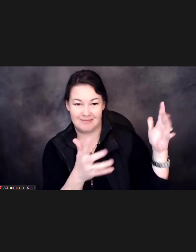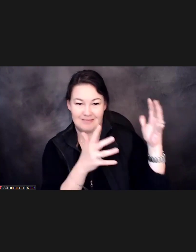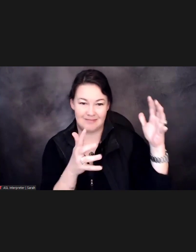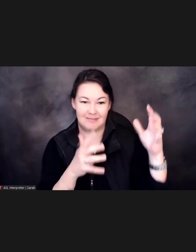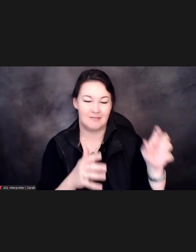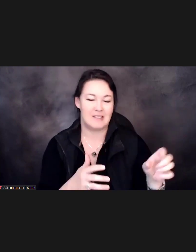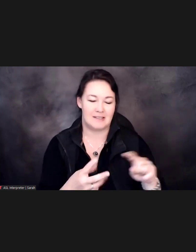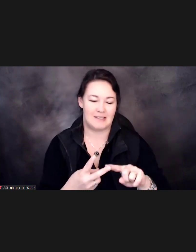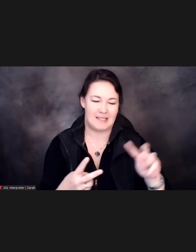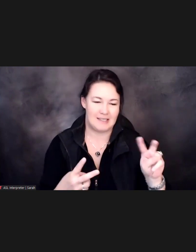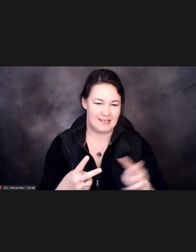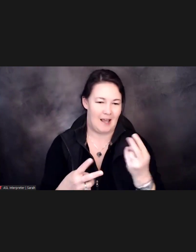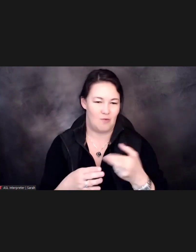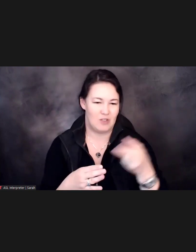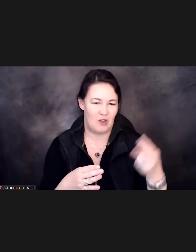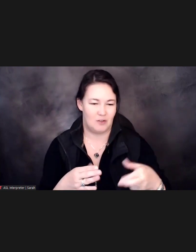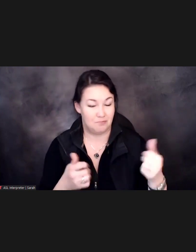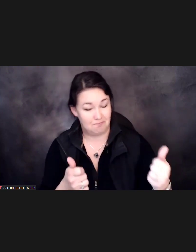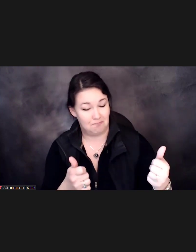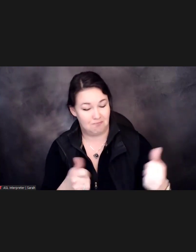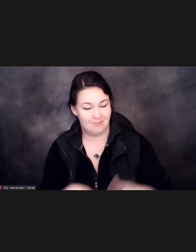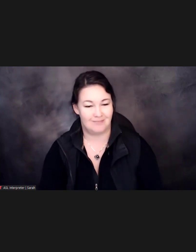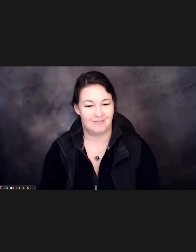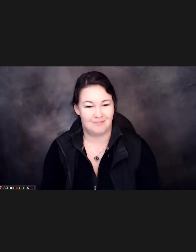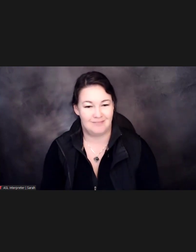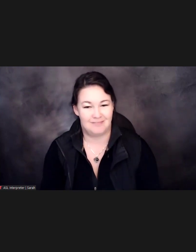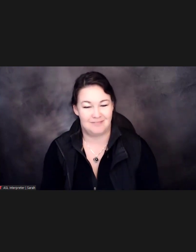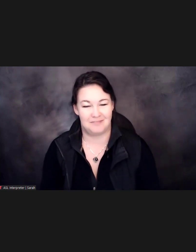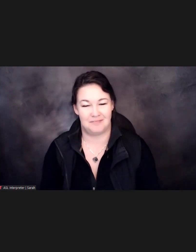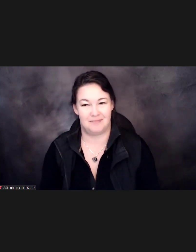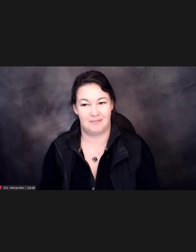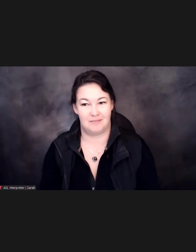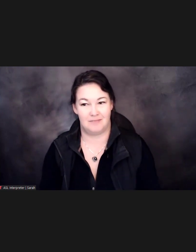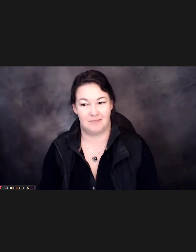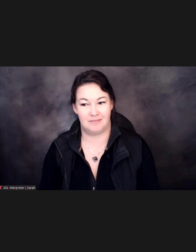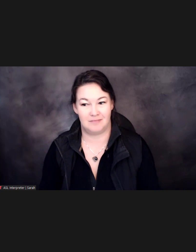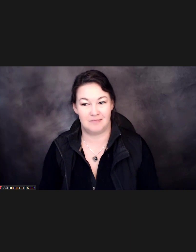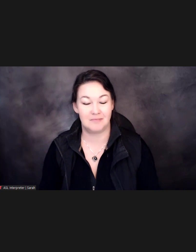Then another result.